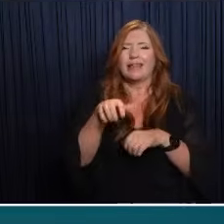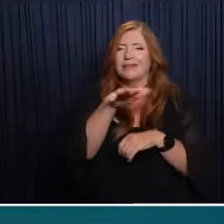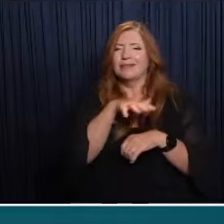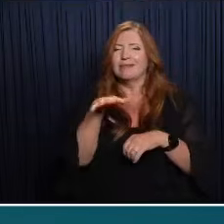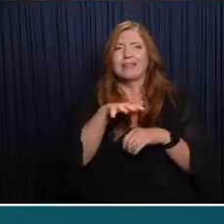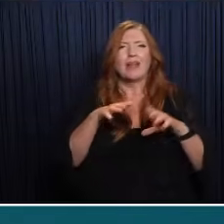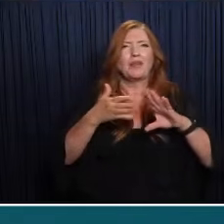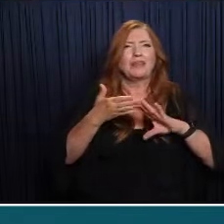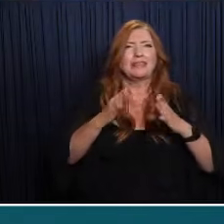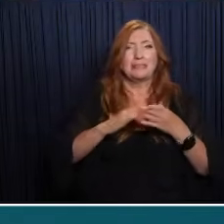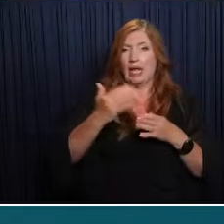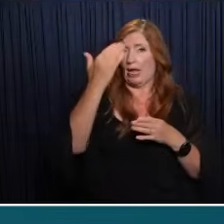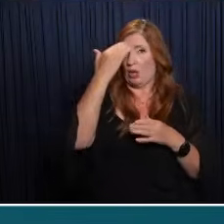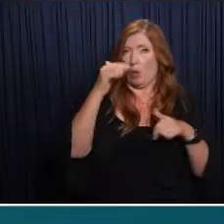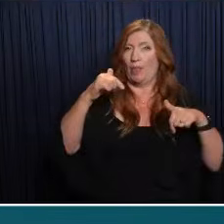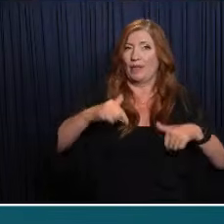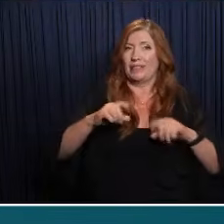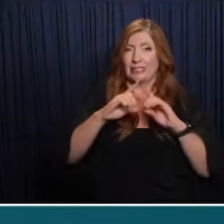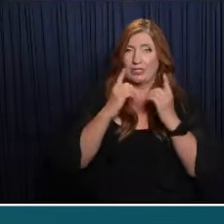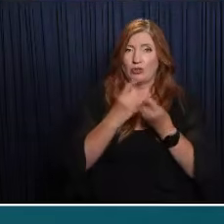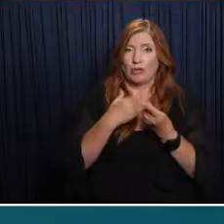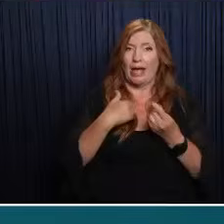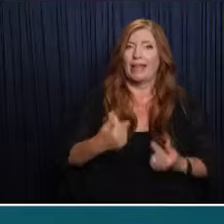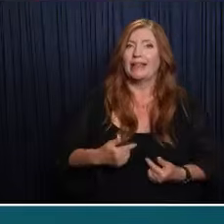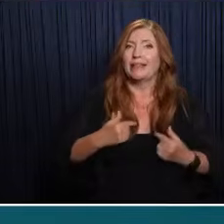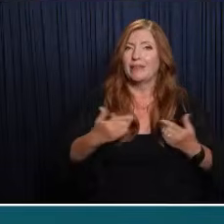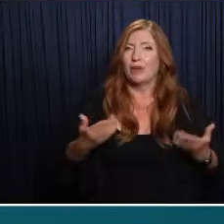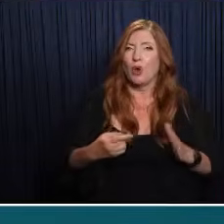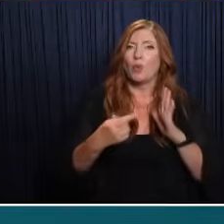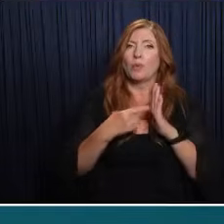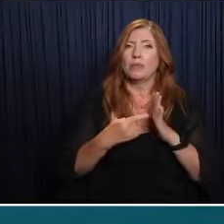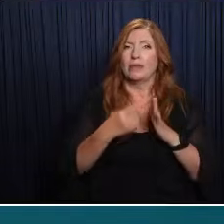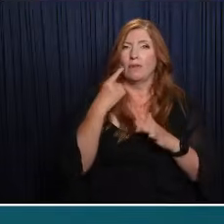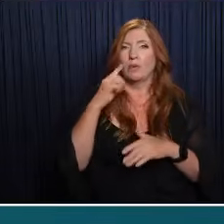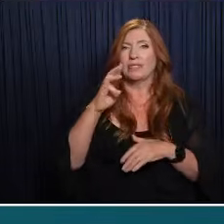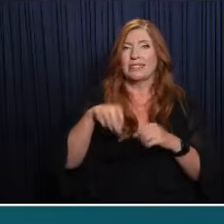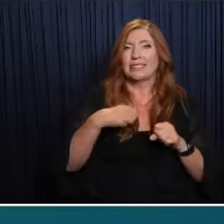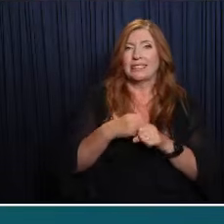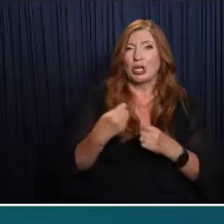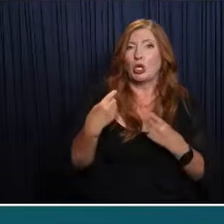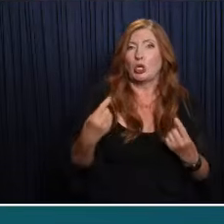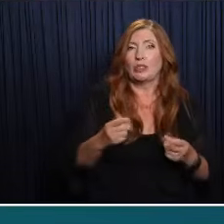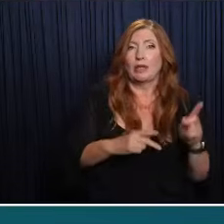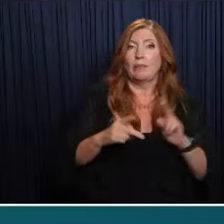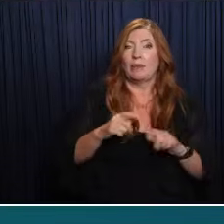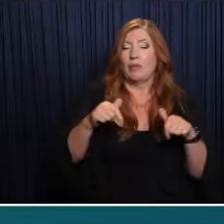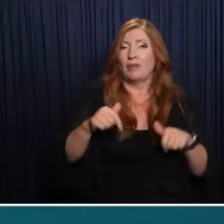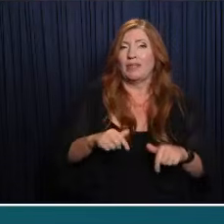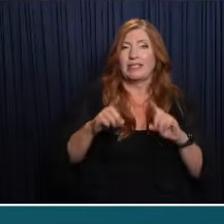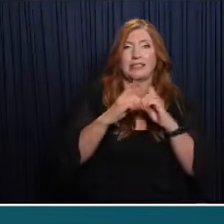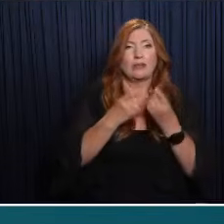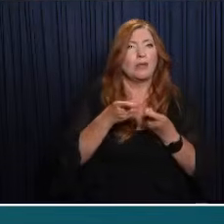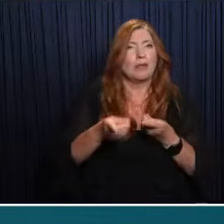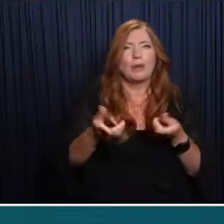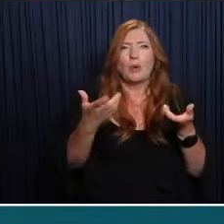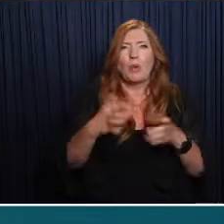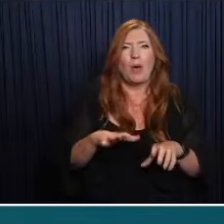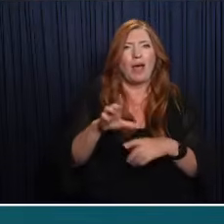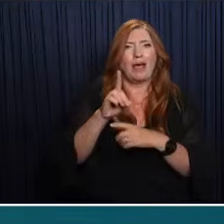IN THE PARTS OF THE COUNTRY WHERE THEY ARE NOT IN INFILL LOCATIONS AROUND THE CITY. I KNOW THIS DISTRICT.